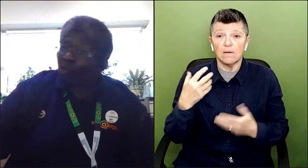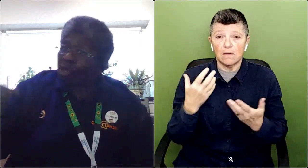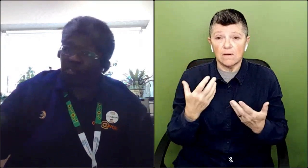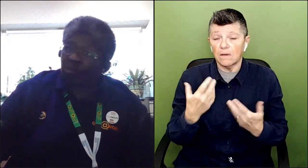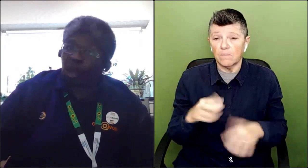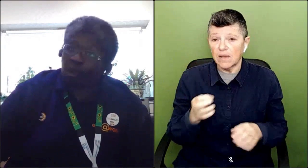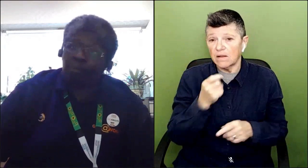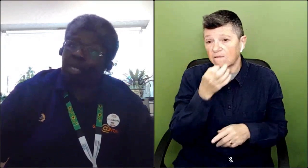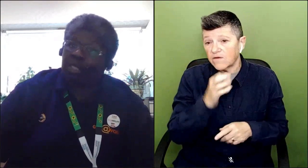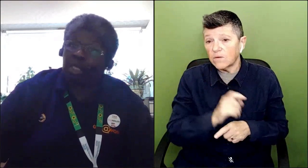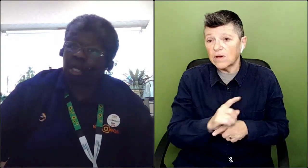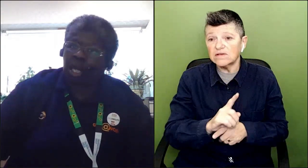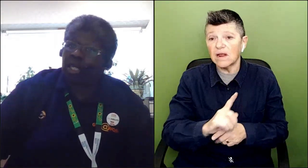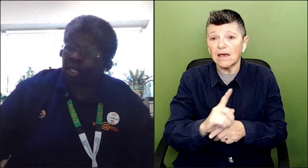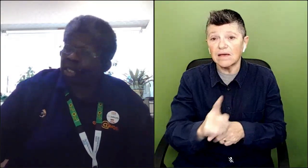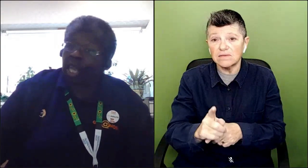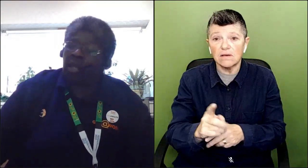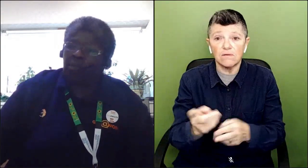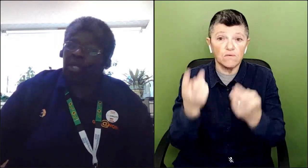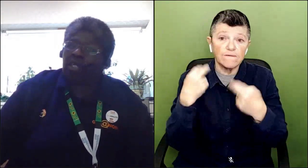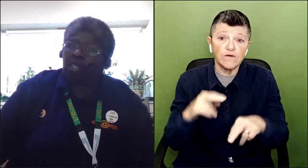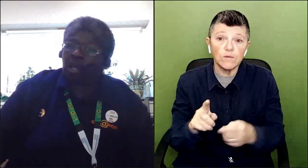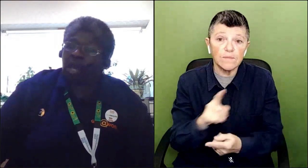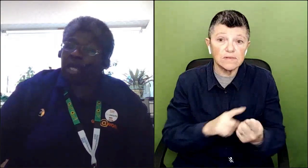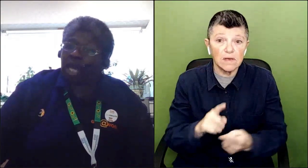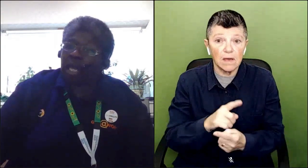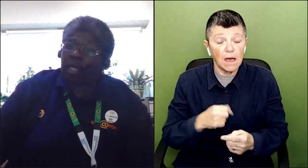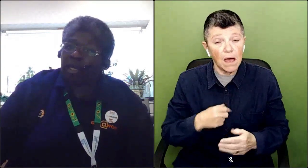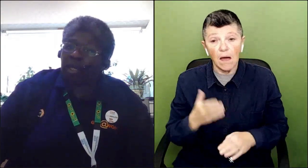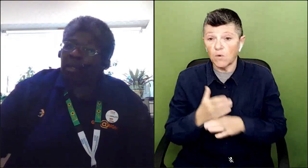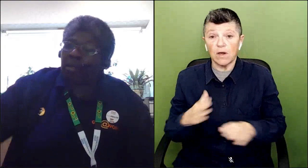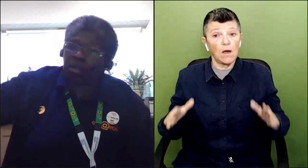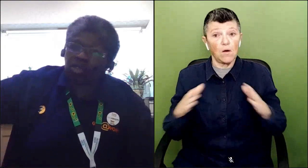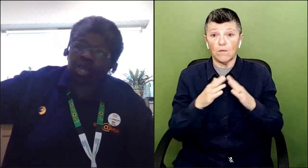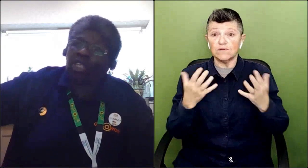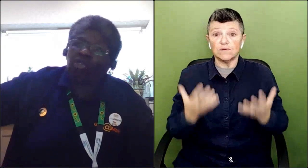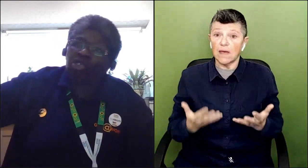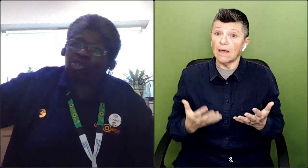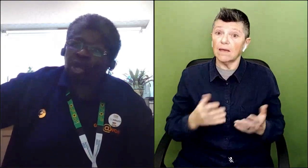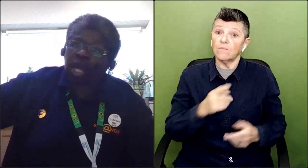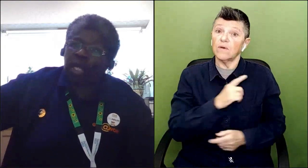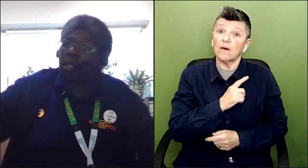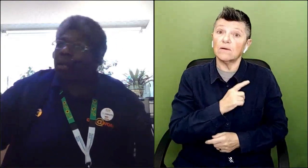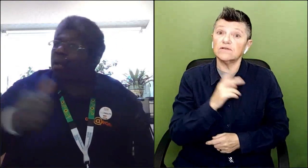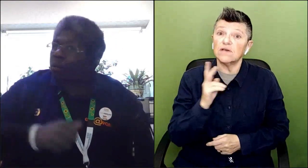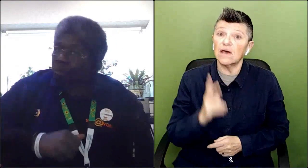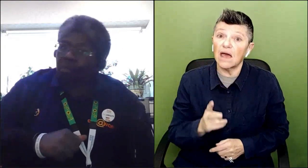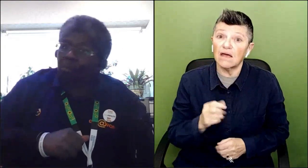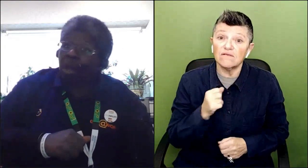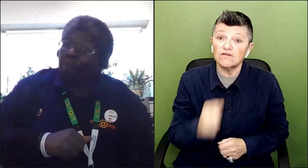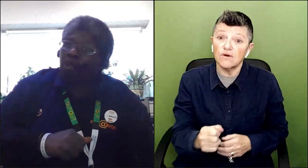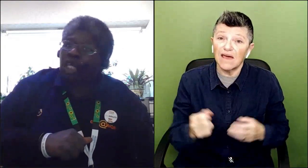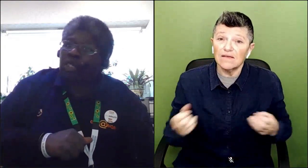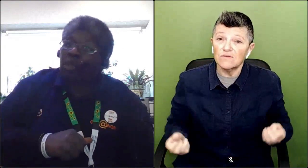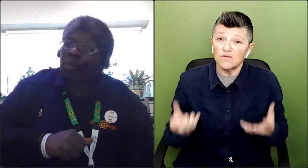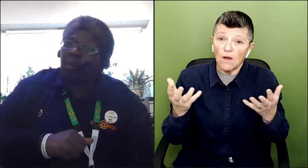I'm working from home because of -- today because, again, the trains are on strike. My boss asked me about my health.